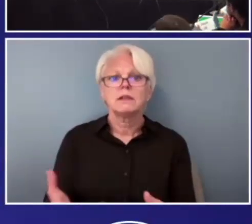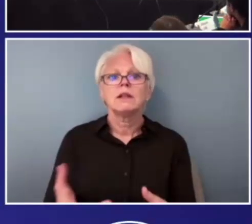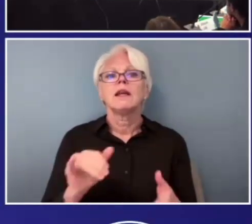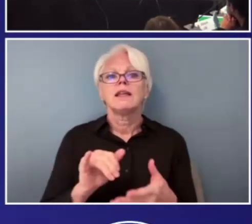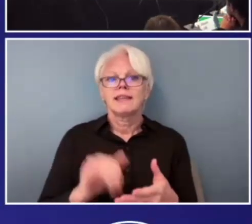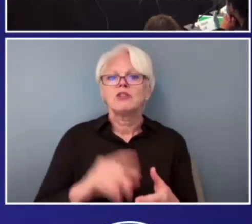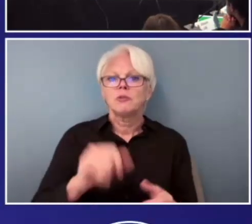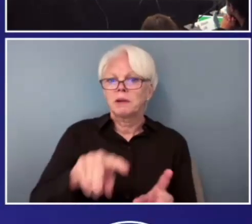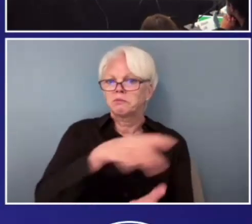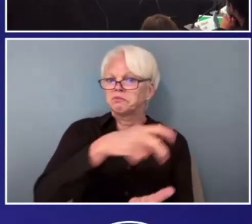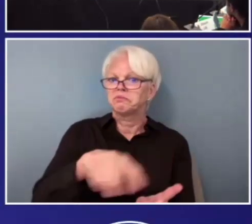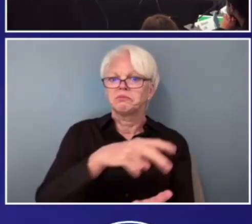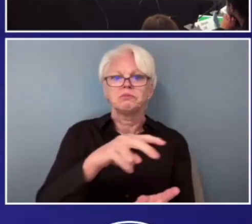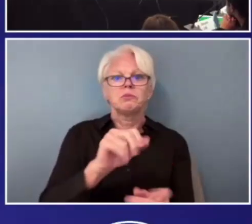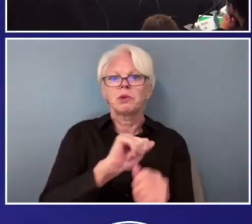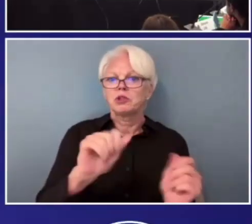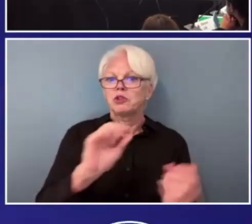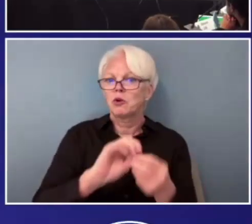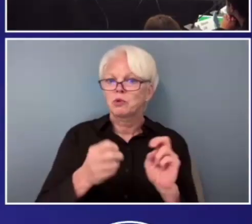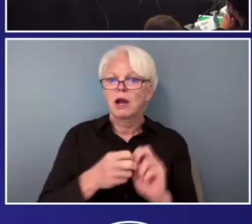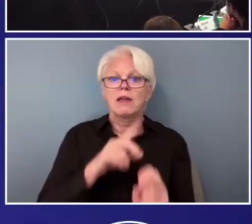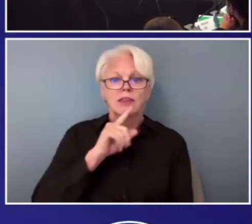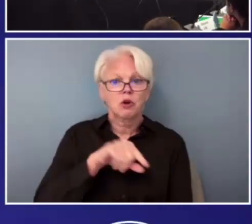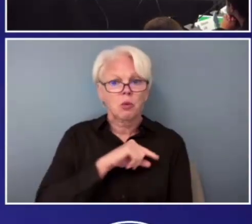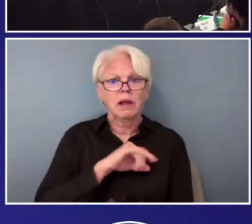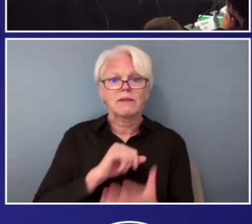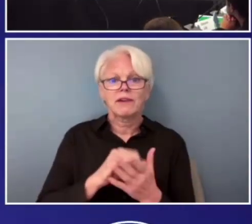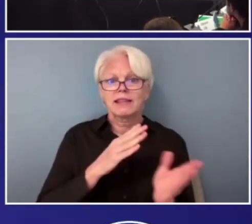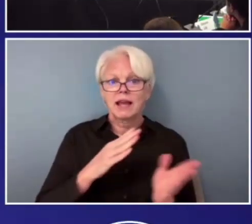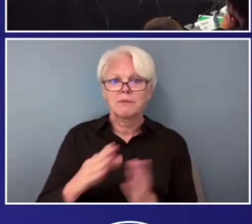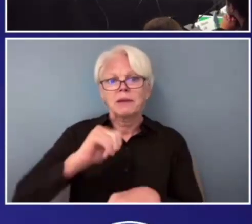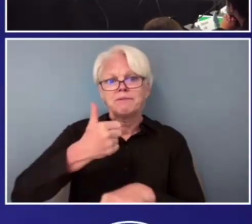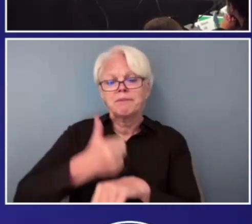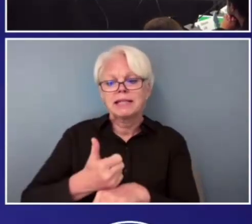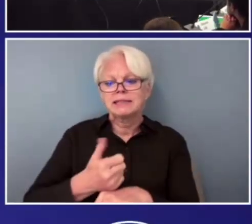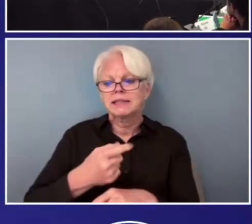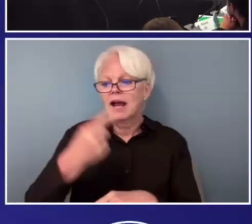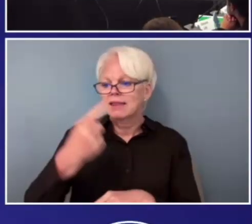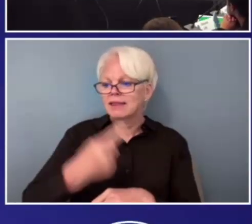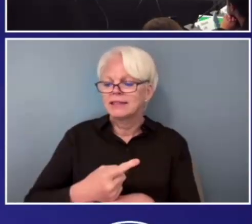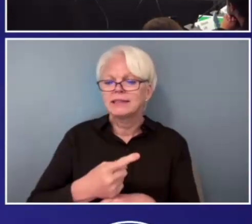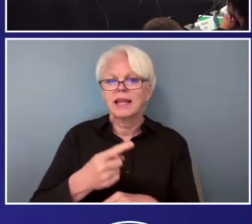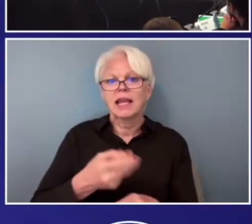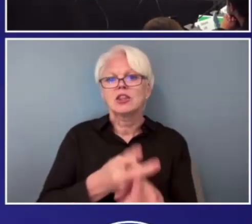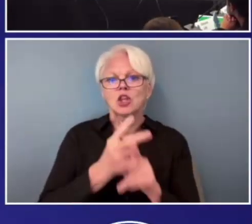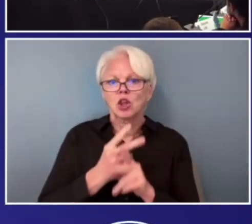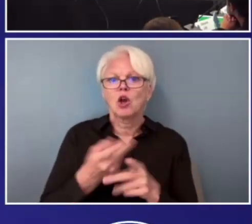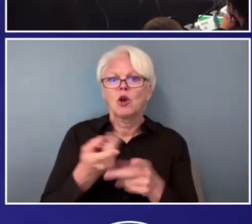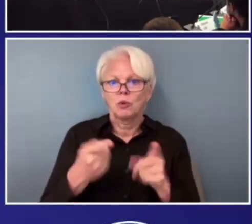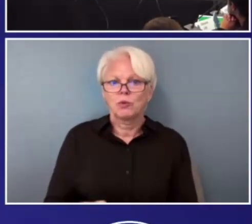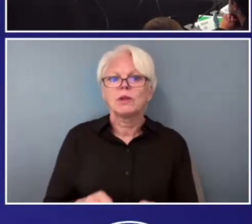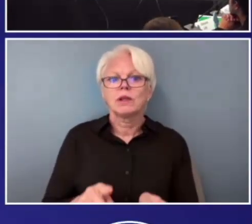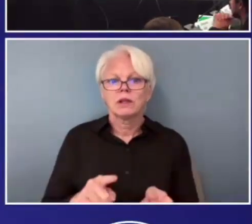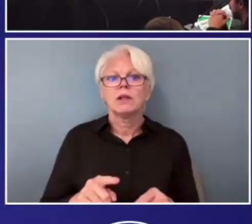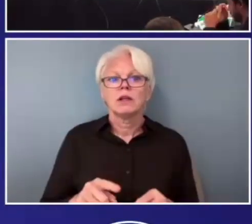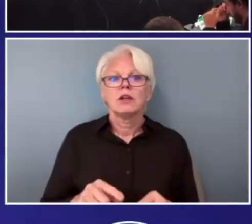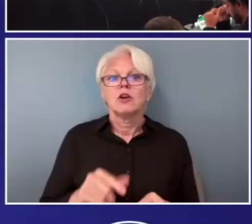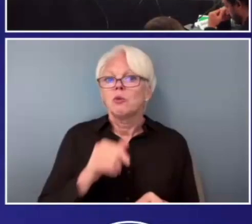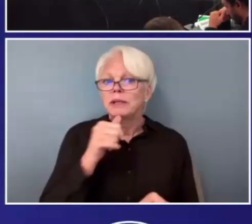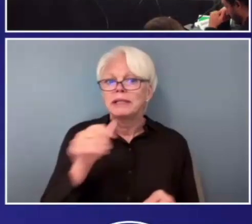Their qualification for that plan is based on, you know, the date the loan was made. We didn't completely remove the plan,